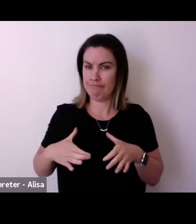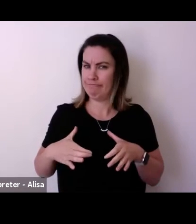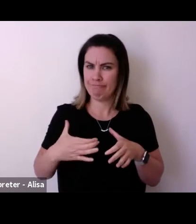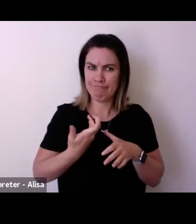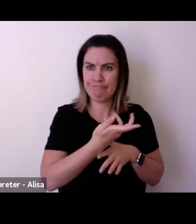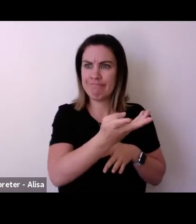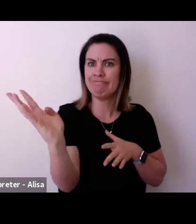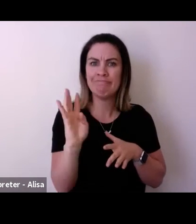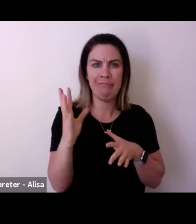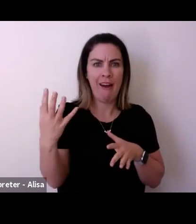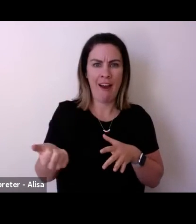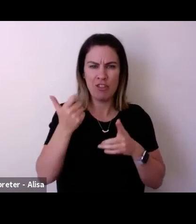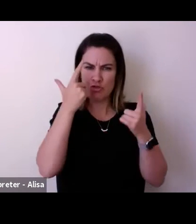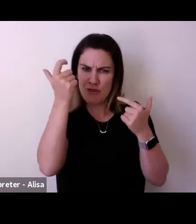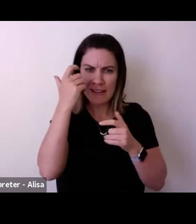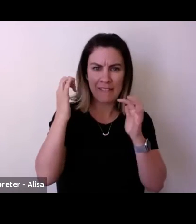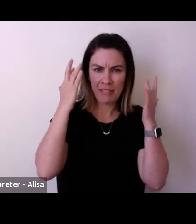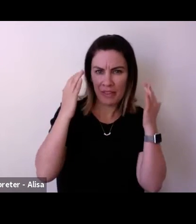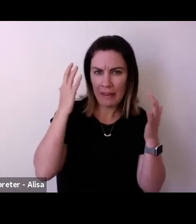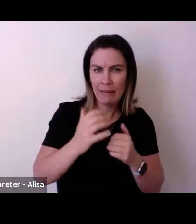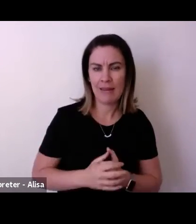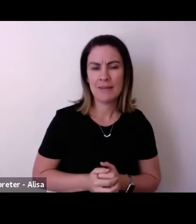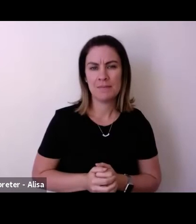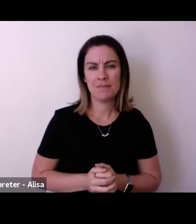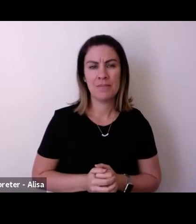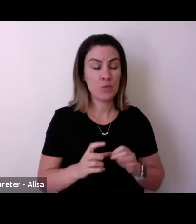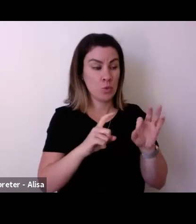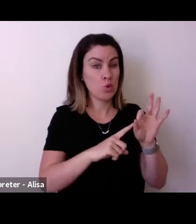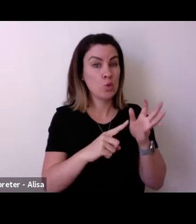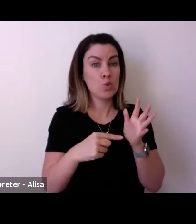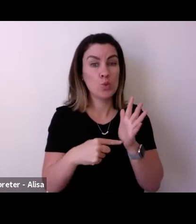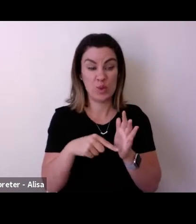Creative practice program response directly to these important insight and